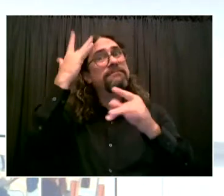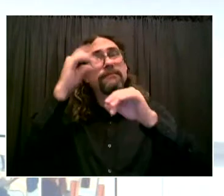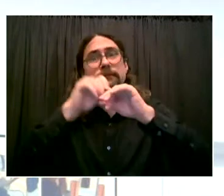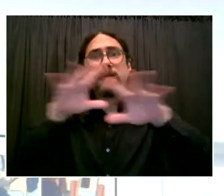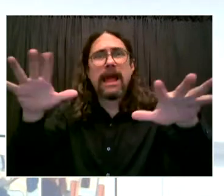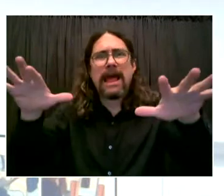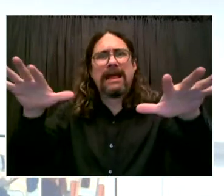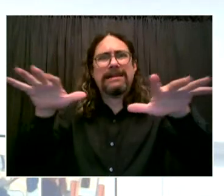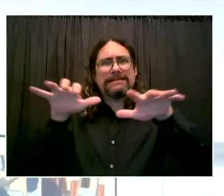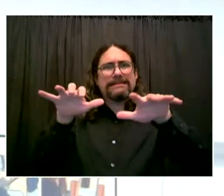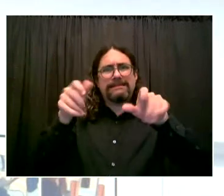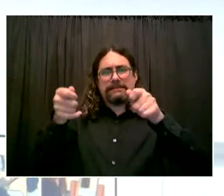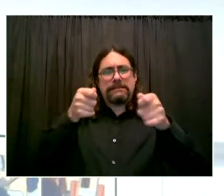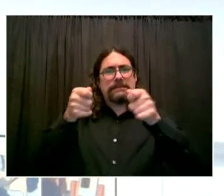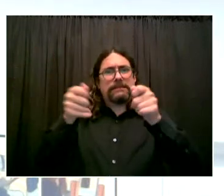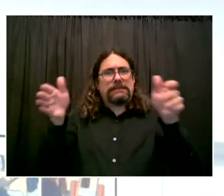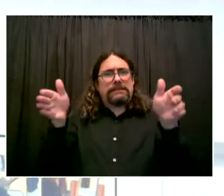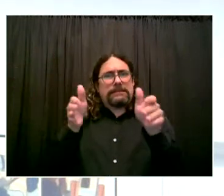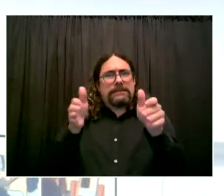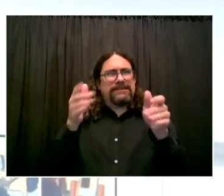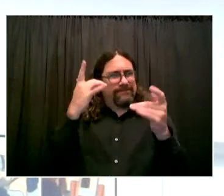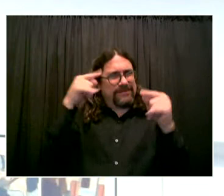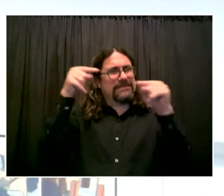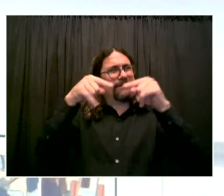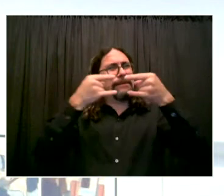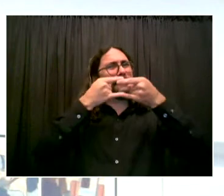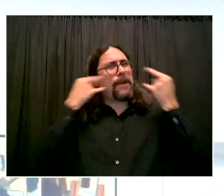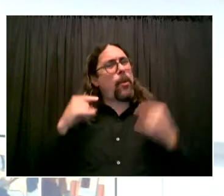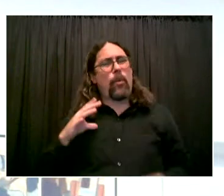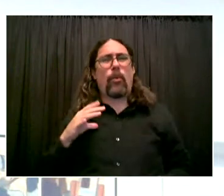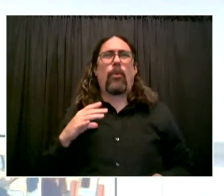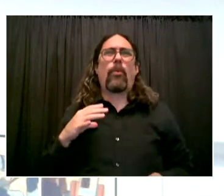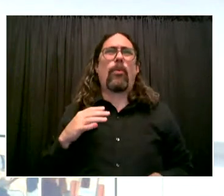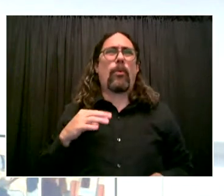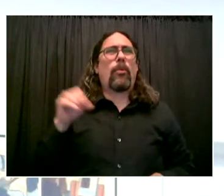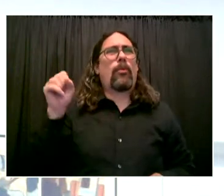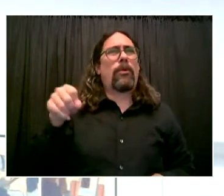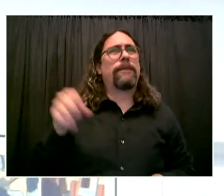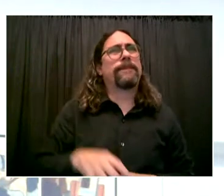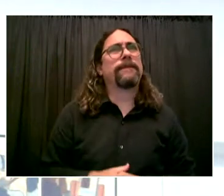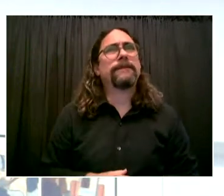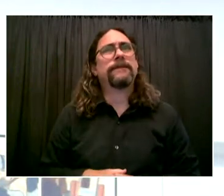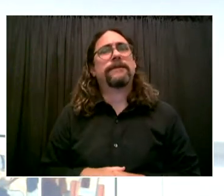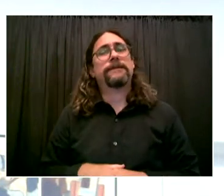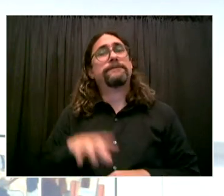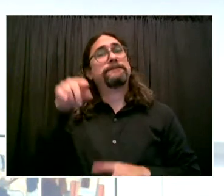HELPED TO STOP THE SPREAD OF THE VIRUS. I WILL REITERATE WHAT WE'VE